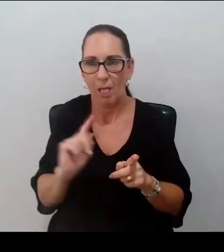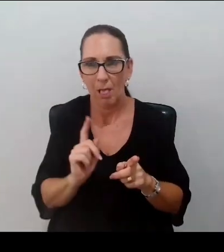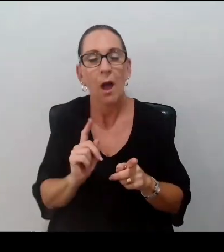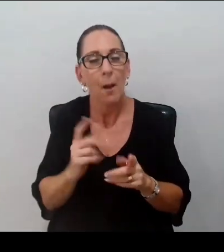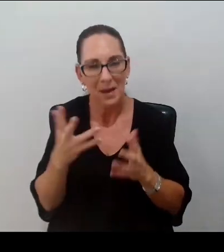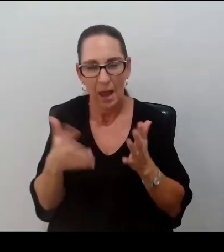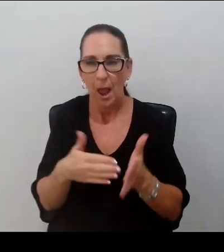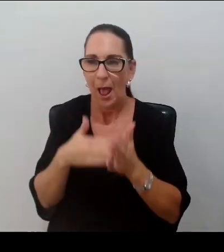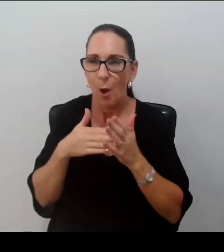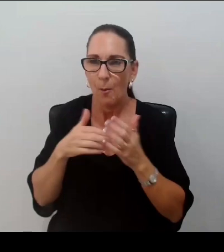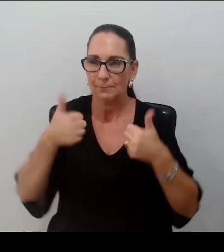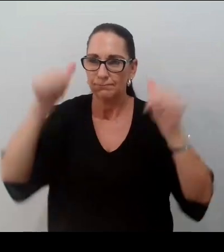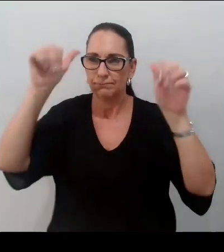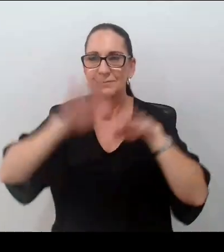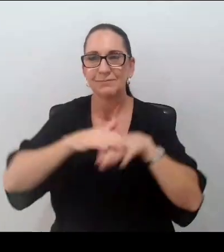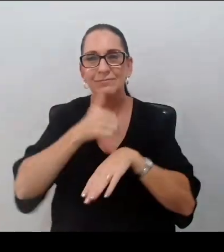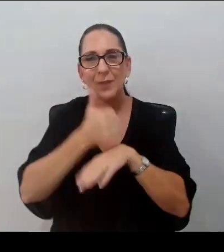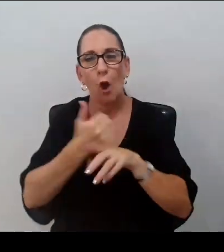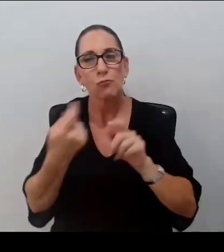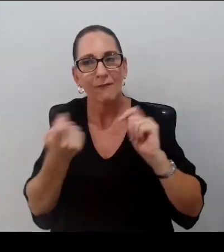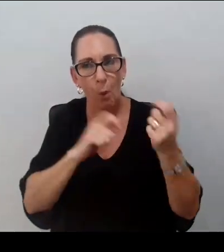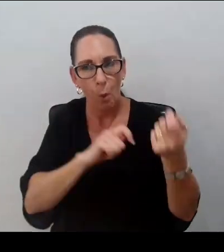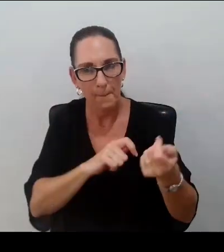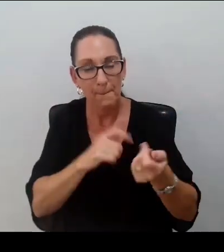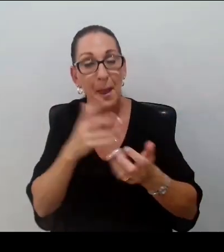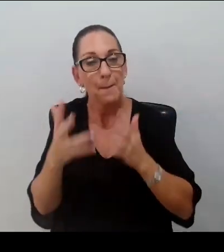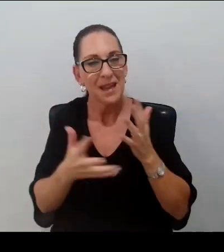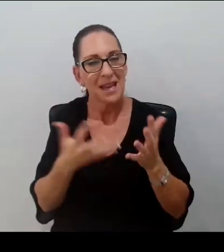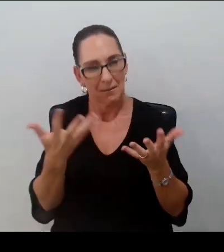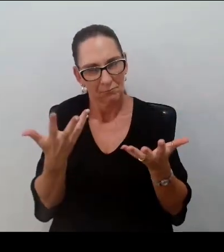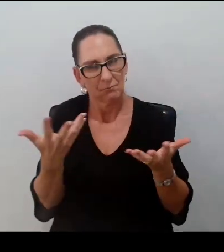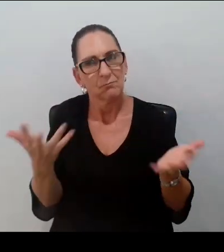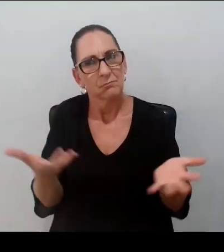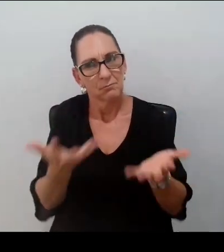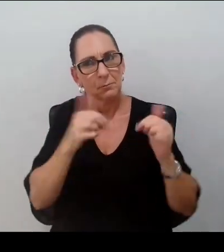implementation of reform that will promote the human rights for people with disability,